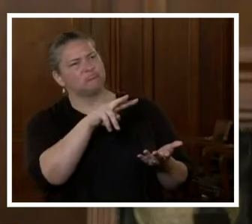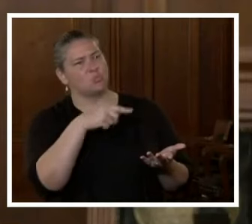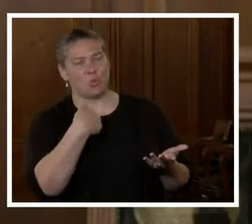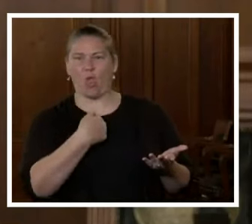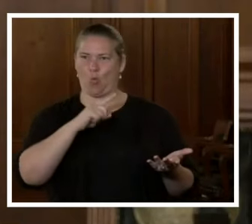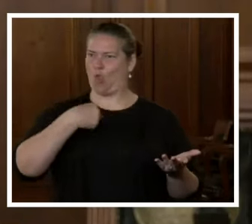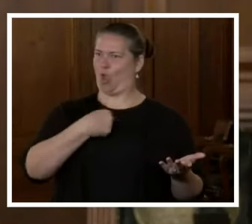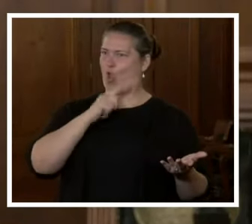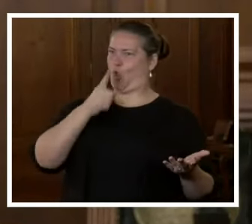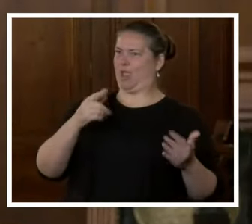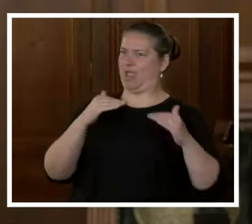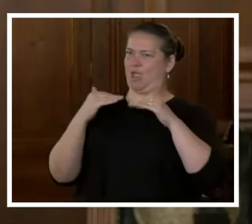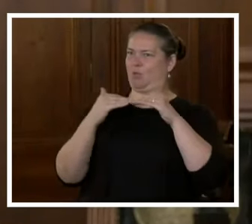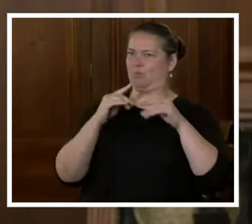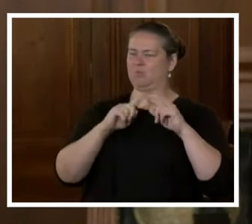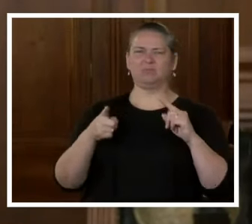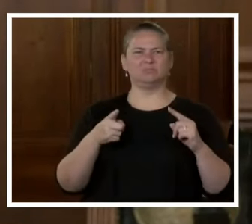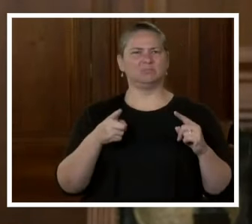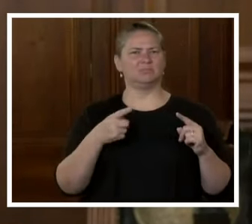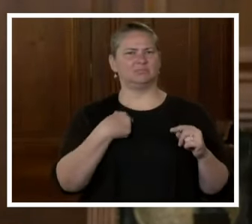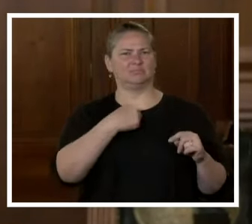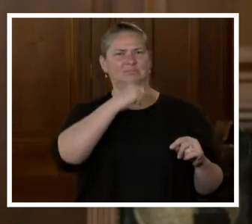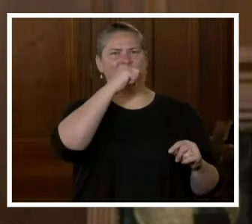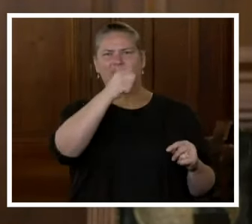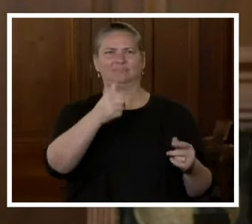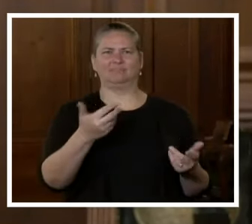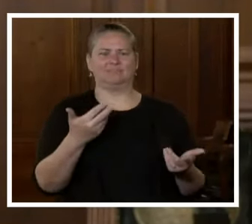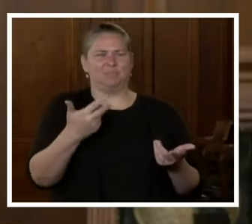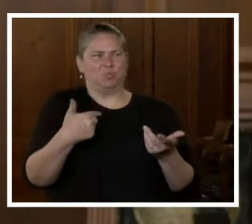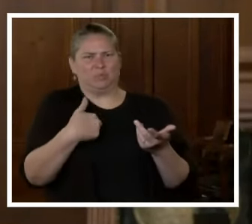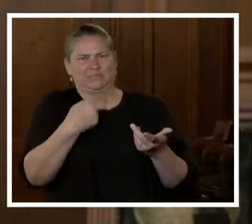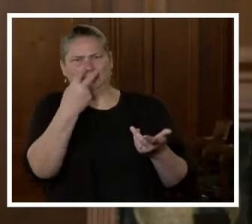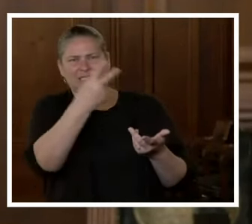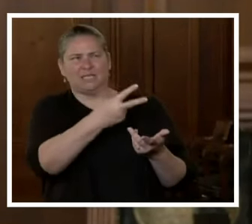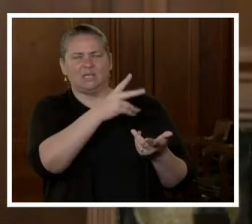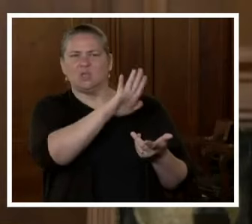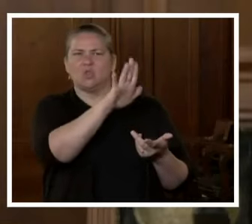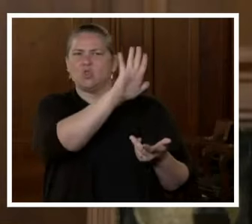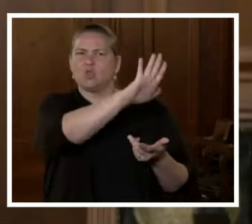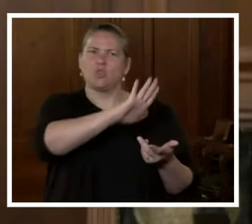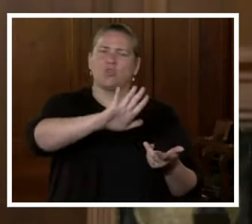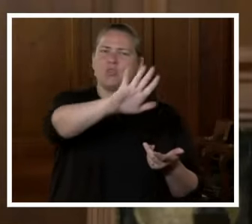POPULATIONS AND THEN WE'LL GET A BETTER SENSE FOR HOW MANY PEOPLE HAD ANTIBODIES.